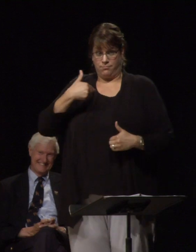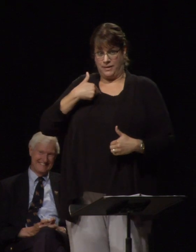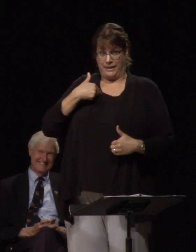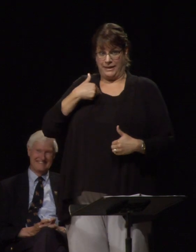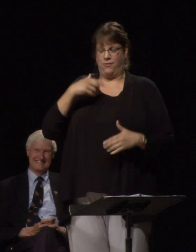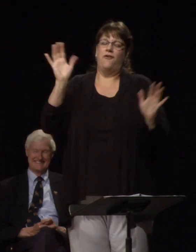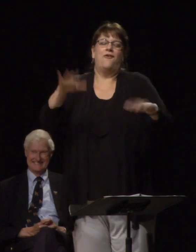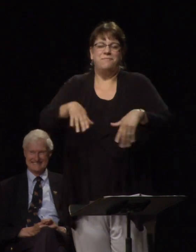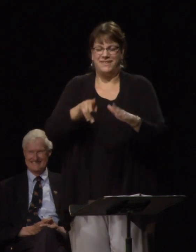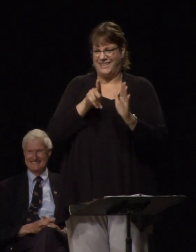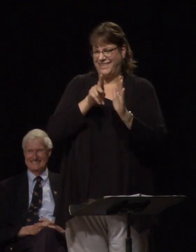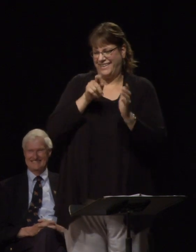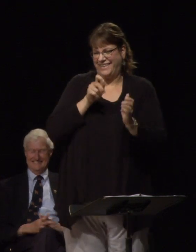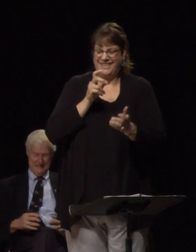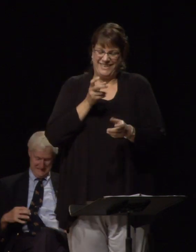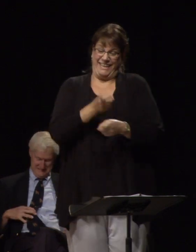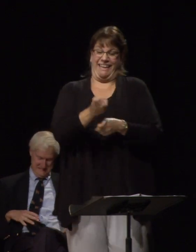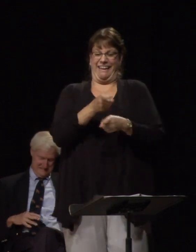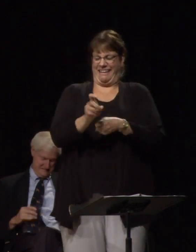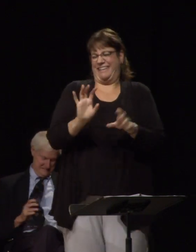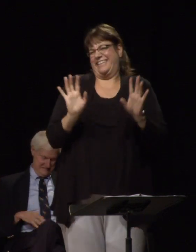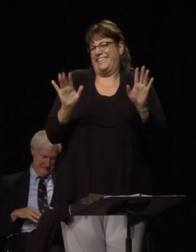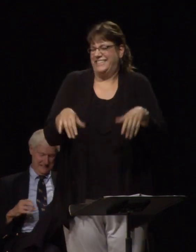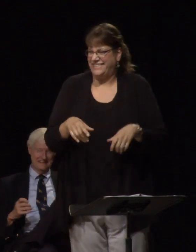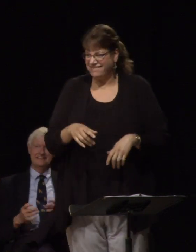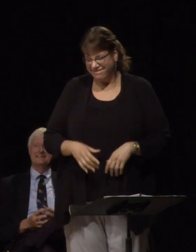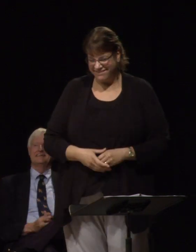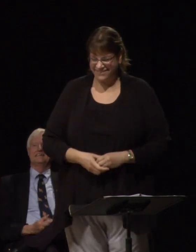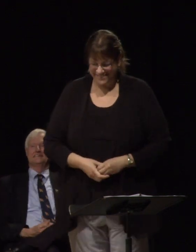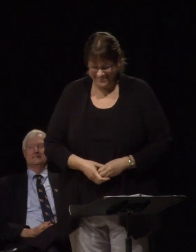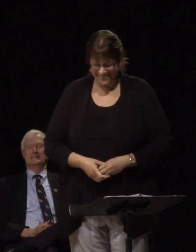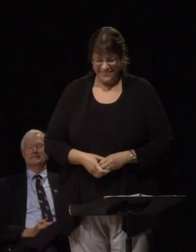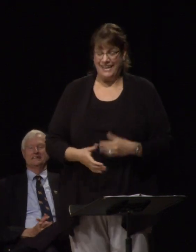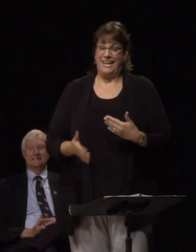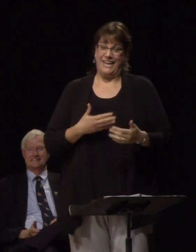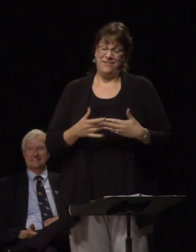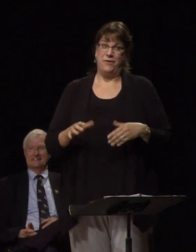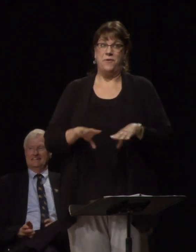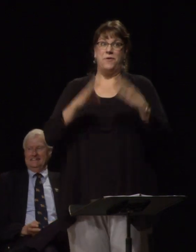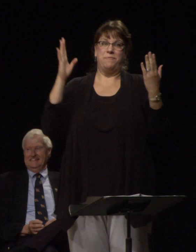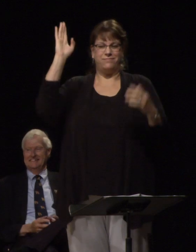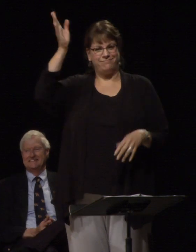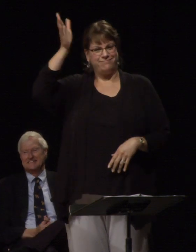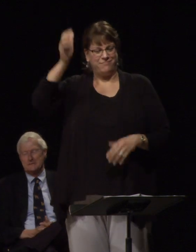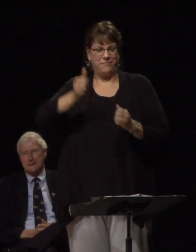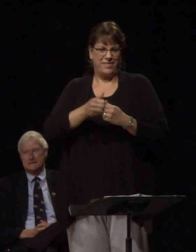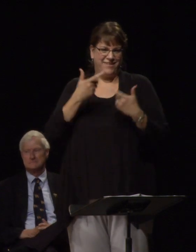JUST KIDDING, JUST KIDDING, LITTLE JOKE TO START OFF THE PRESENTATION.